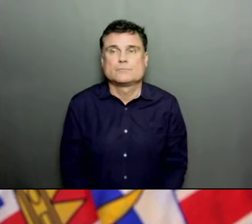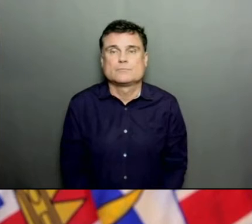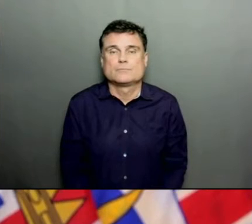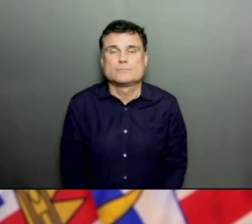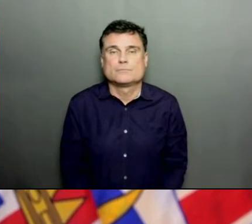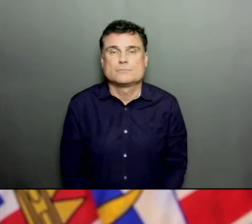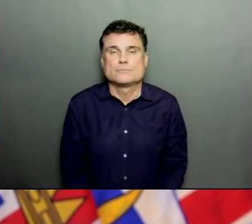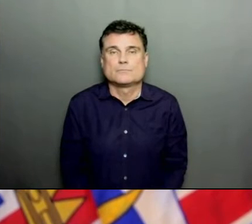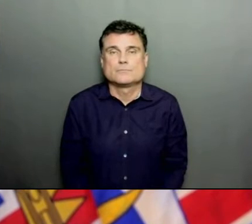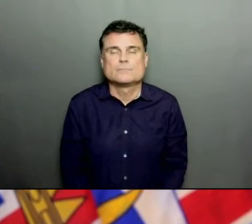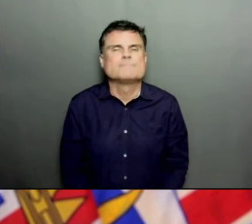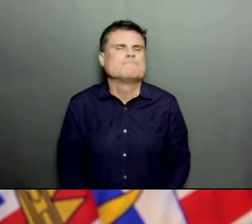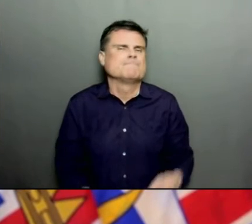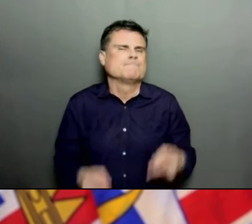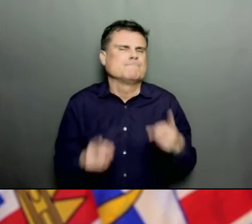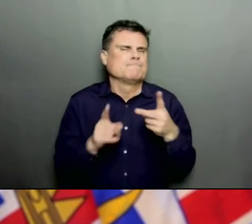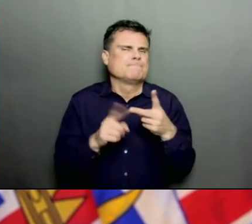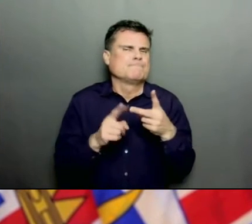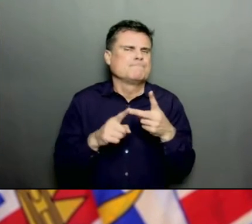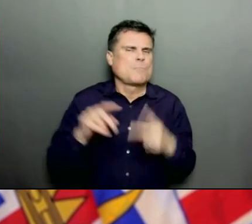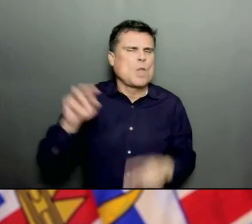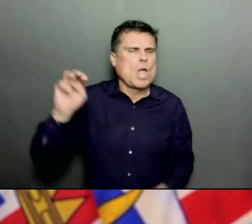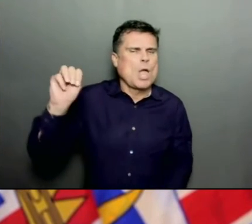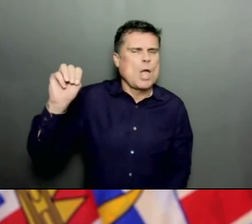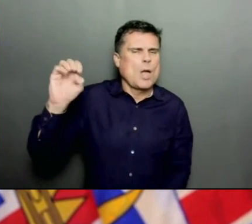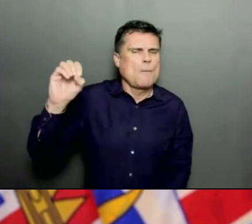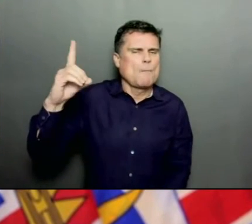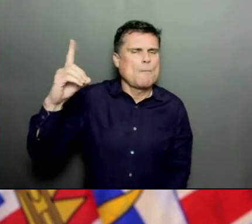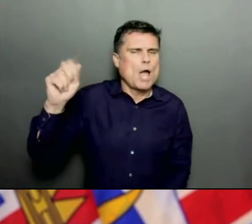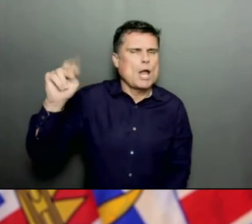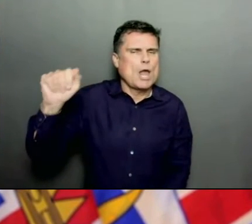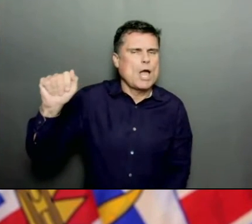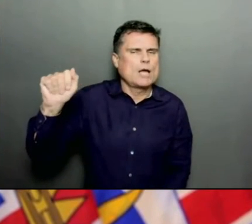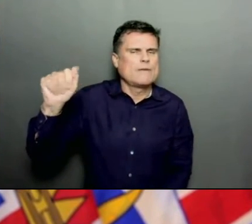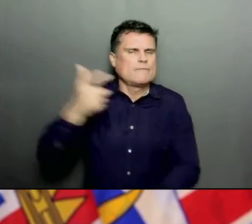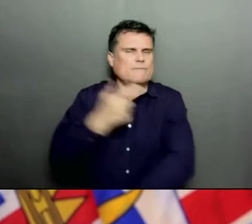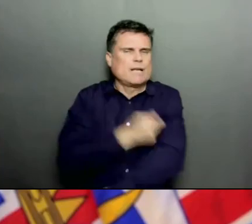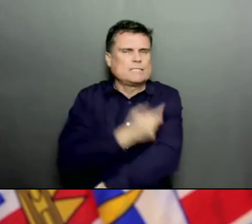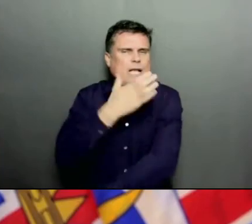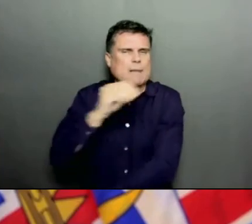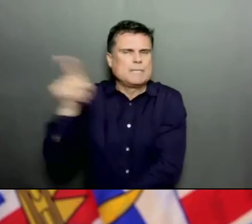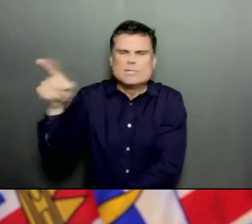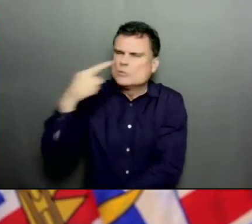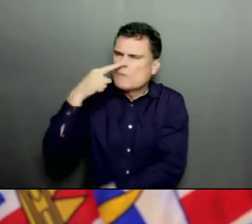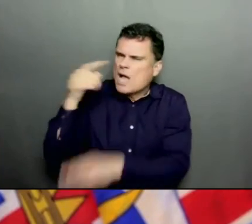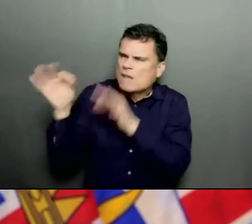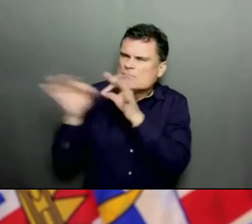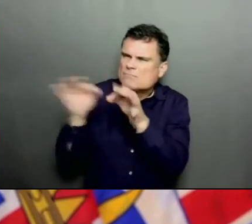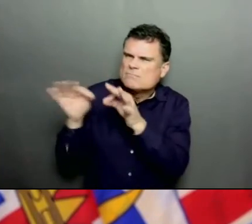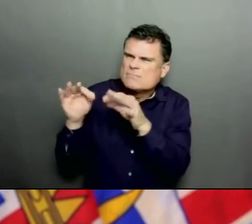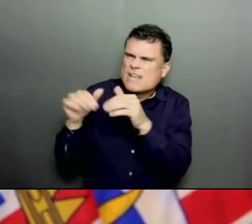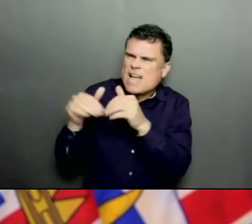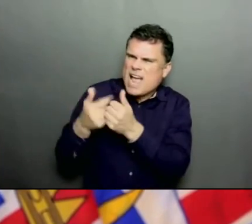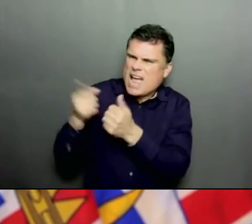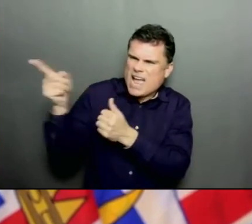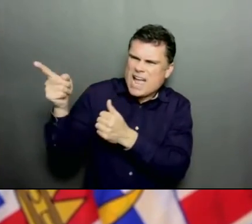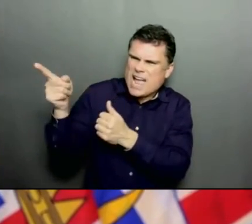vaccine to remote First Nations communities and also if we could please get an answer in French. DR BONNIE HENRY: